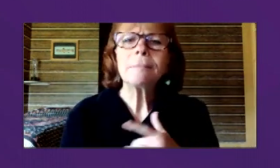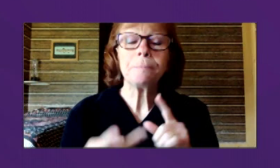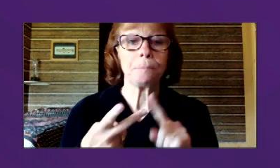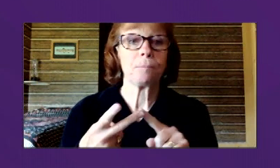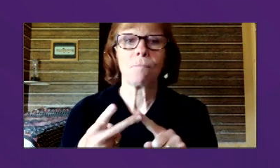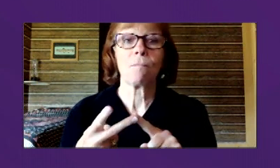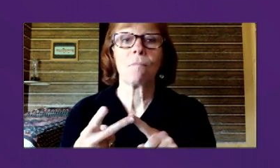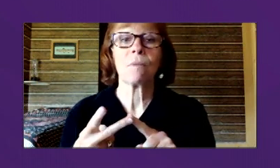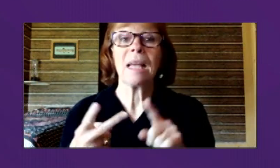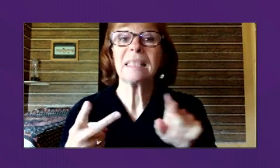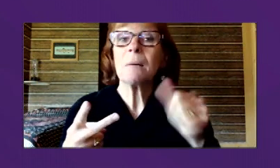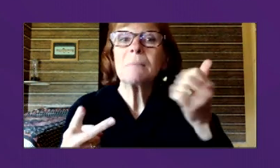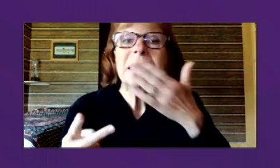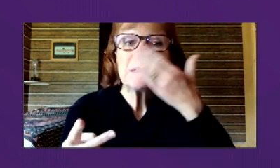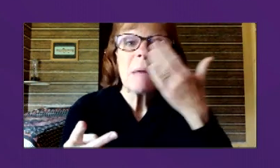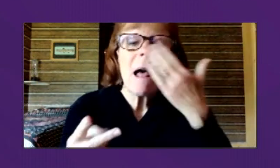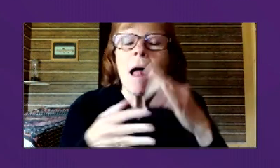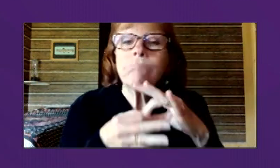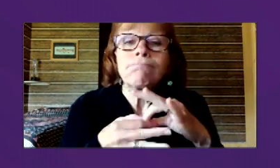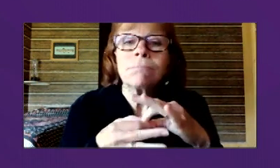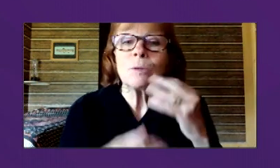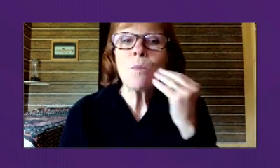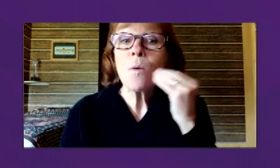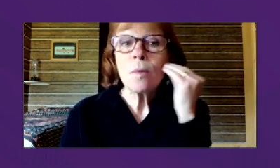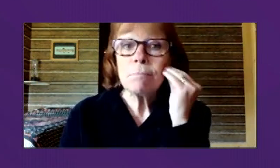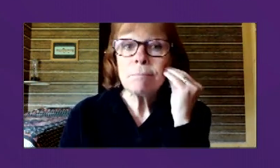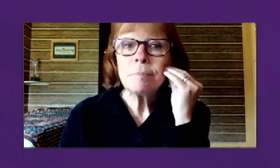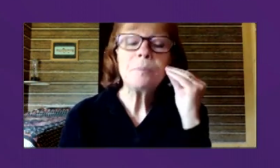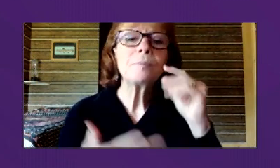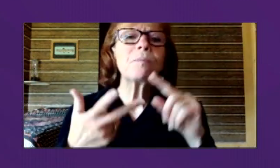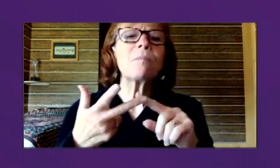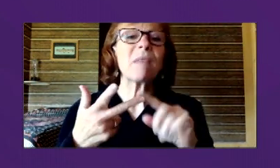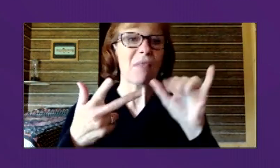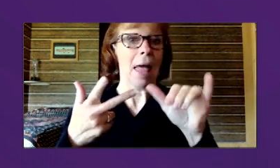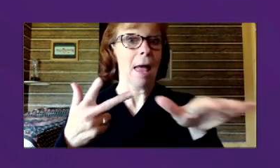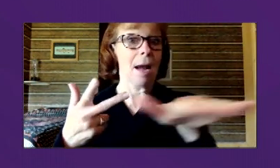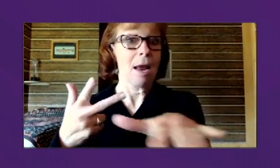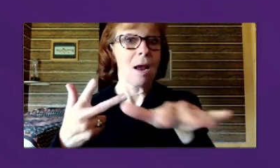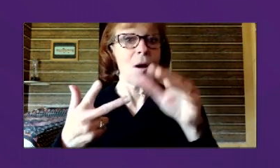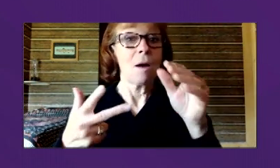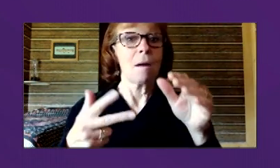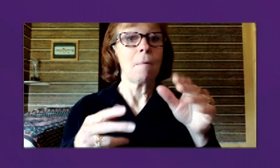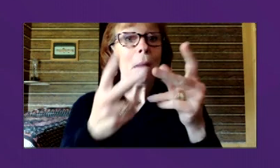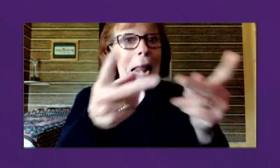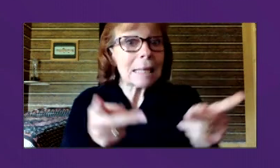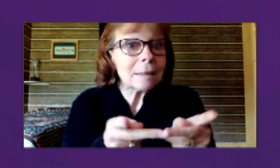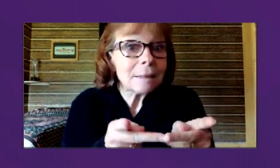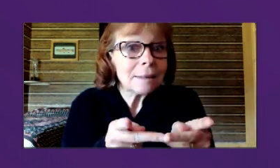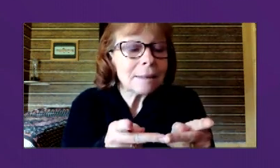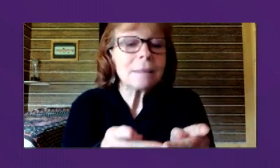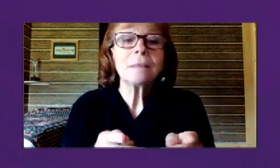smell you associate with it? Is it a particular location? Is home a particular time or memory?